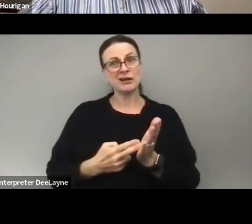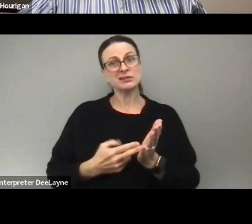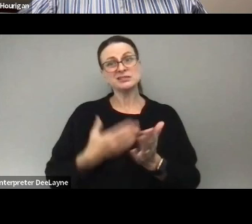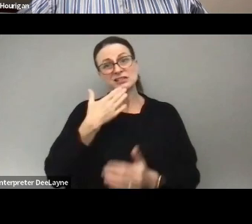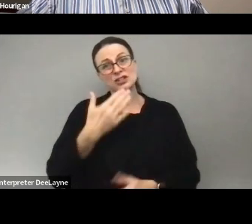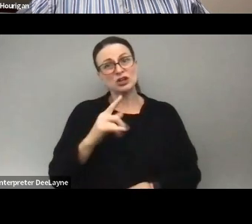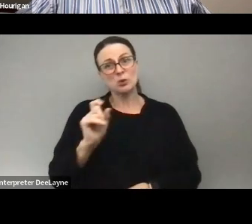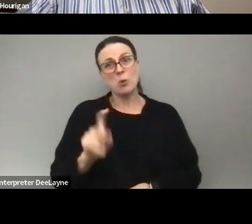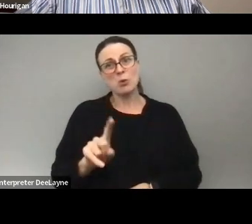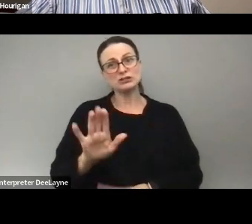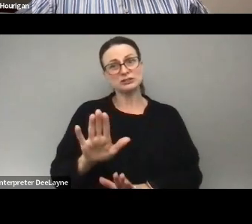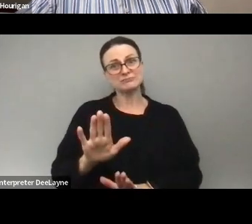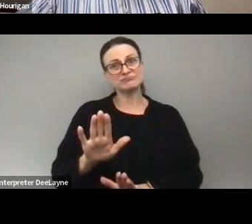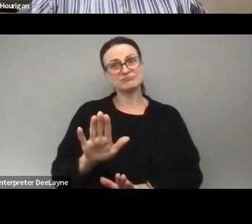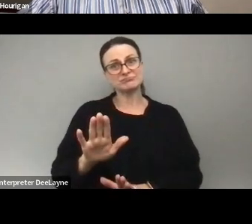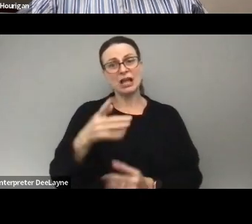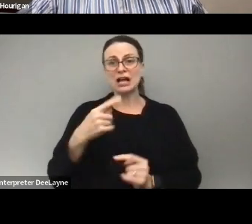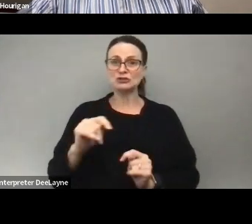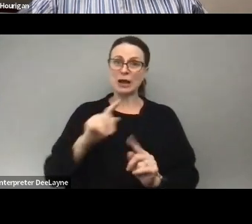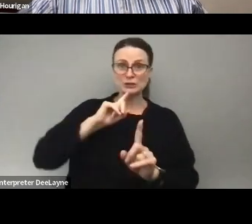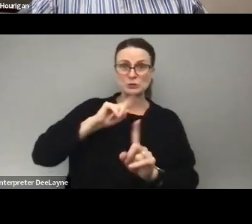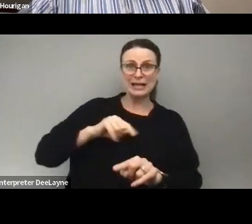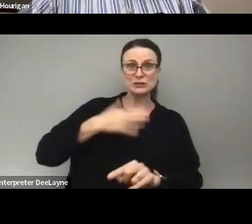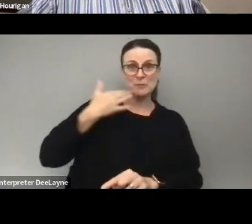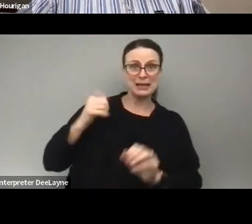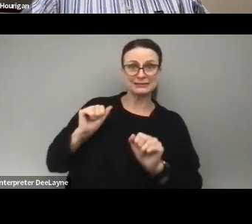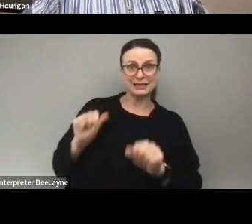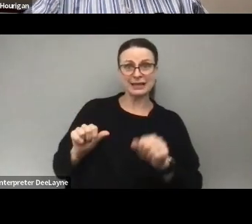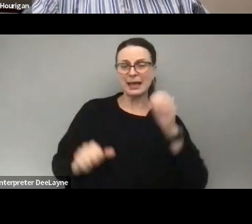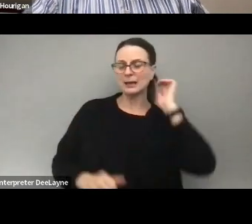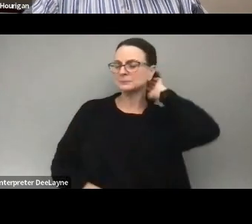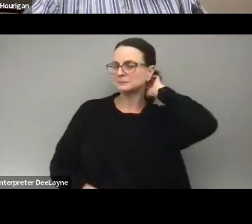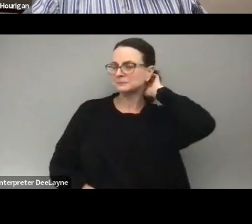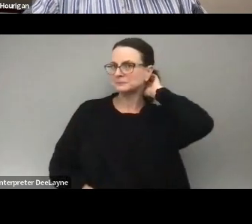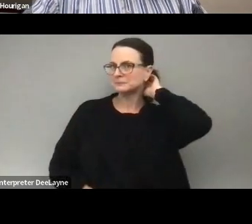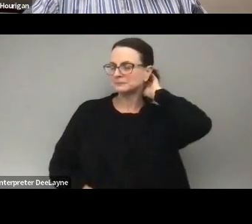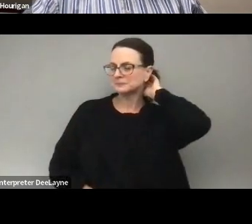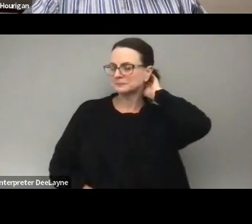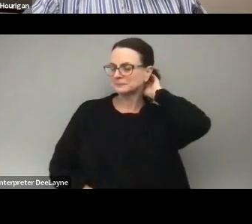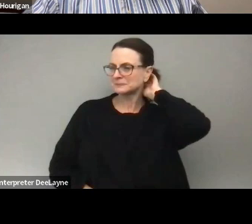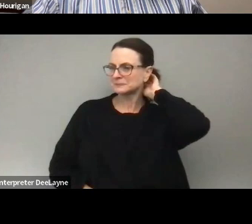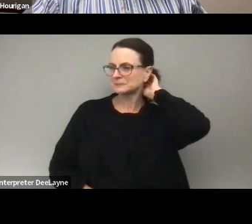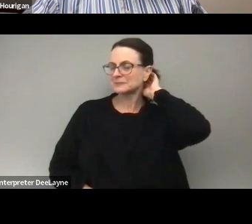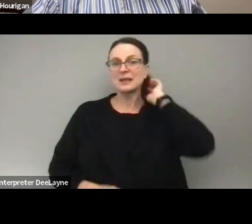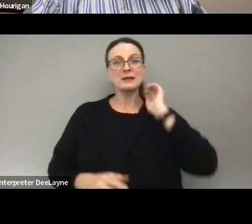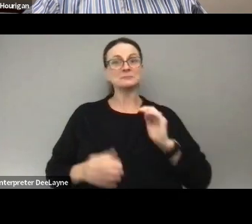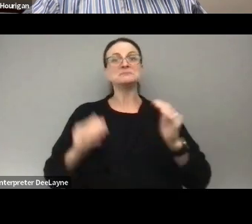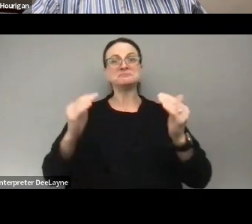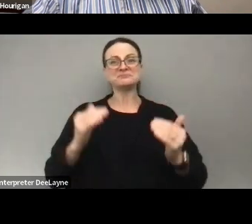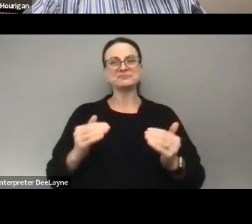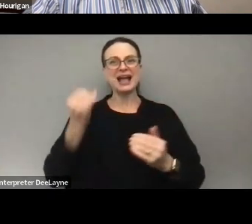and I tried to frame the answer the best I could. And then I came across this idea of universal design